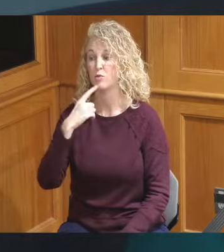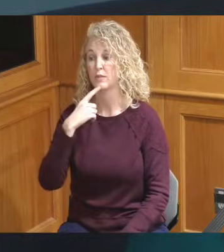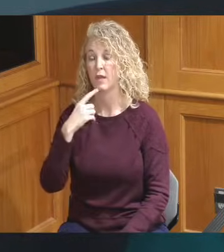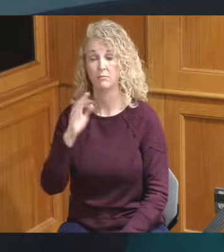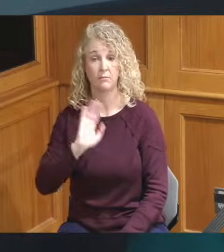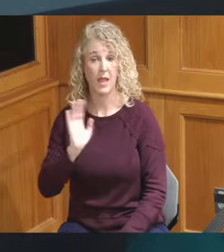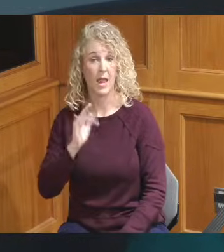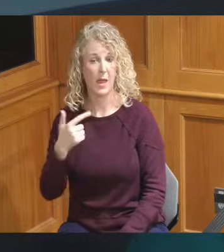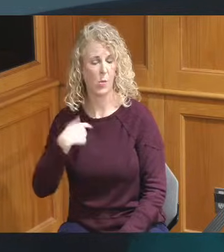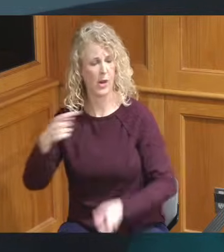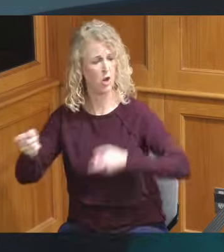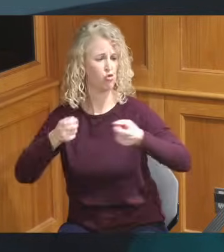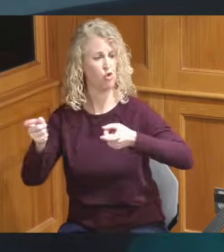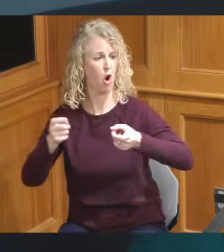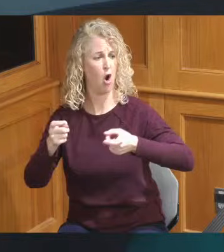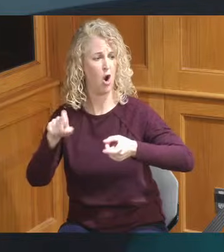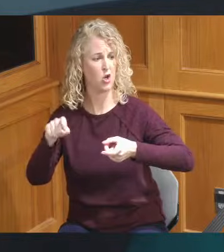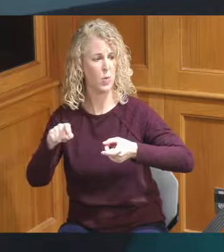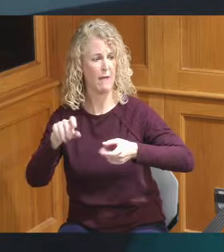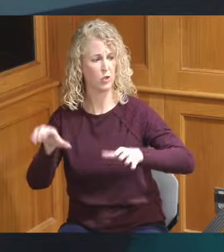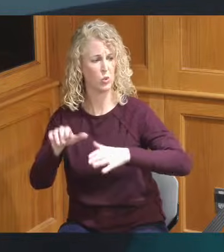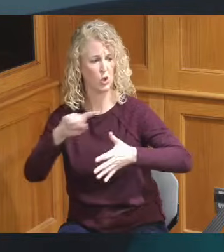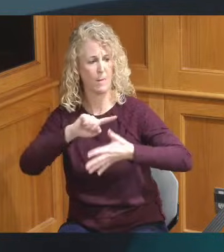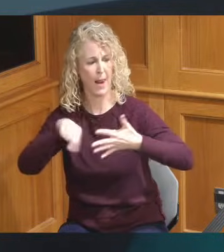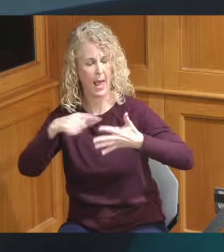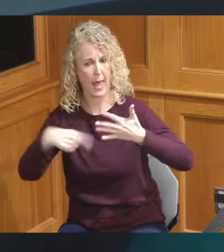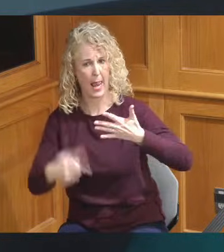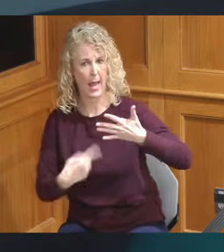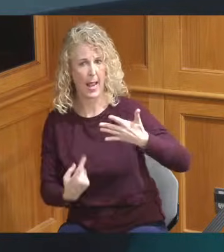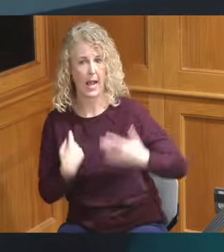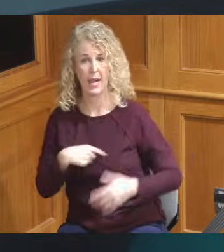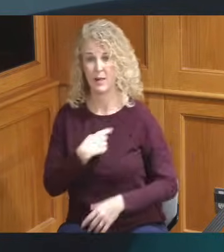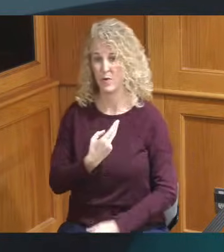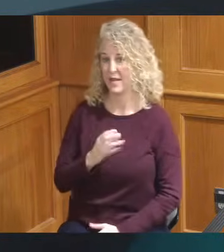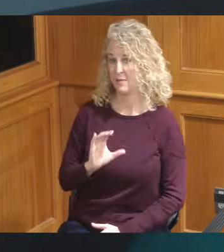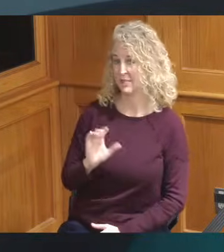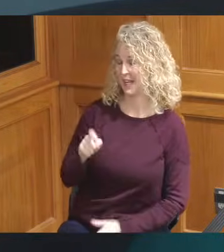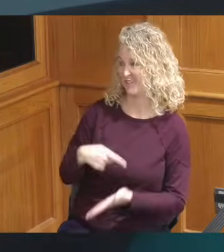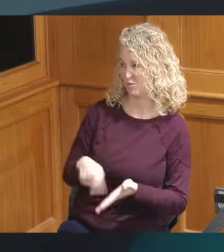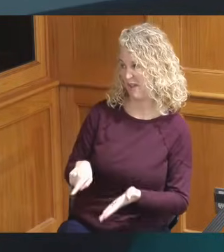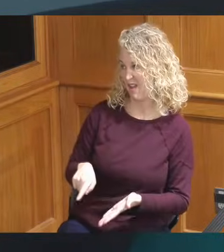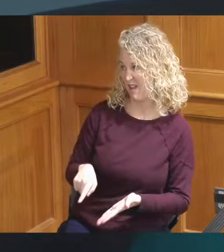in charge you got to do these things and Hamilton County picks up the expense whether it's office